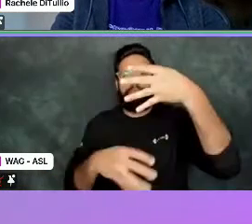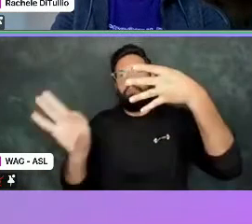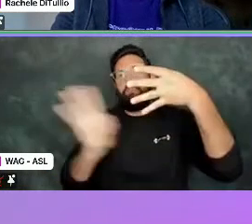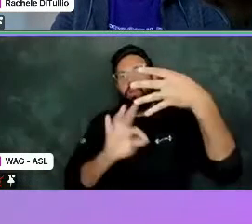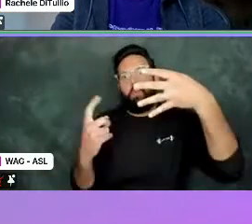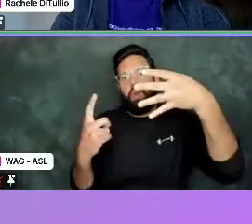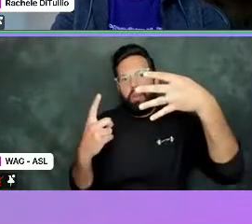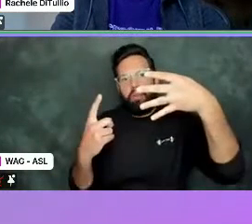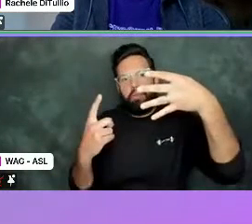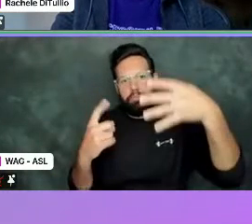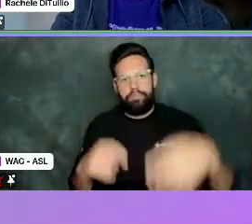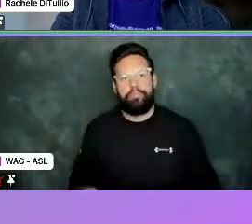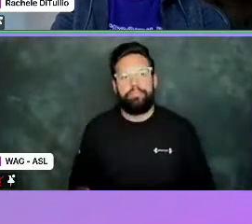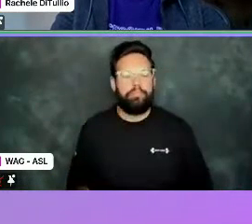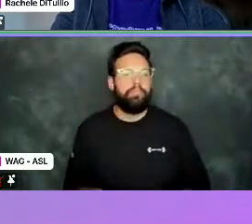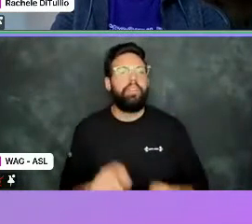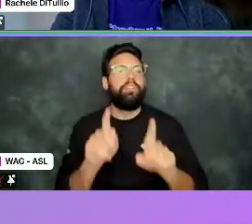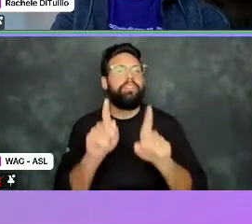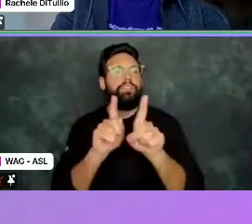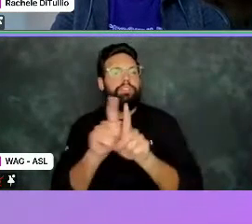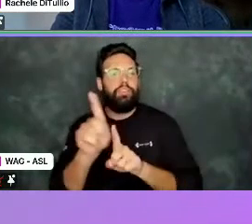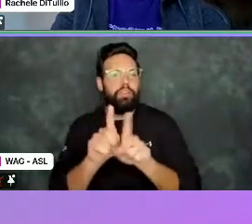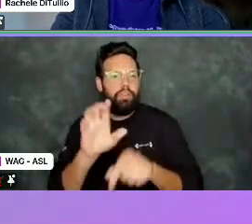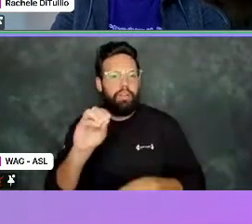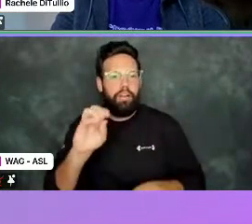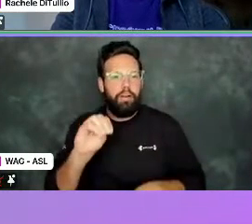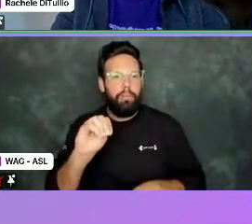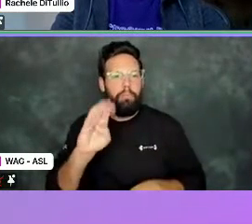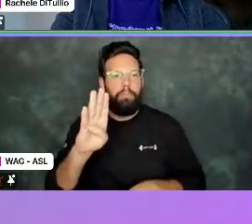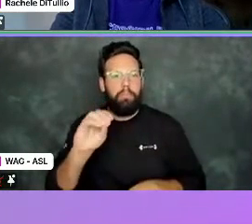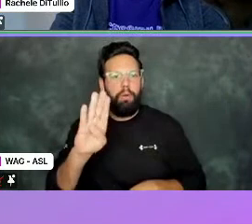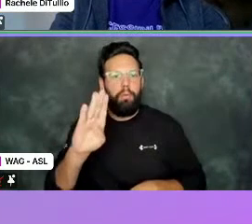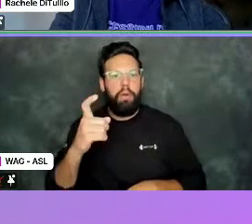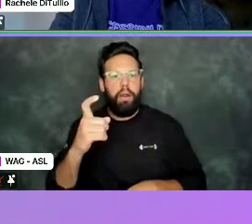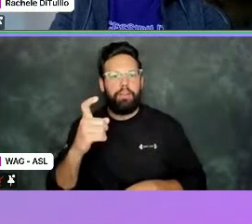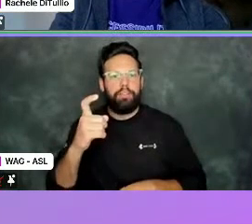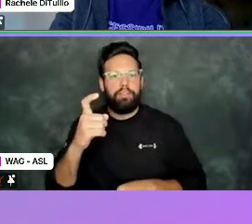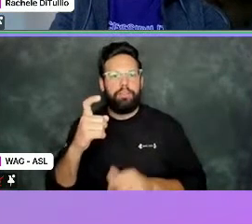marking field, which is one of those single select